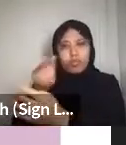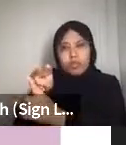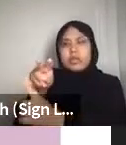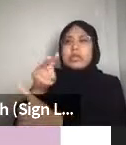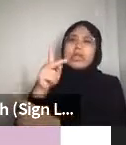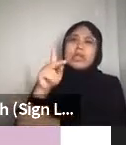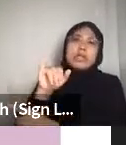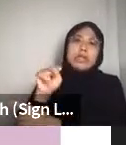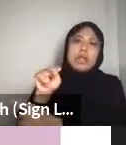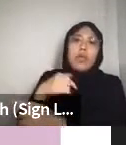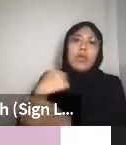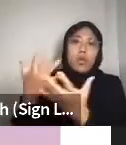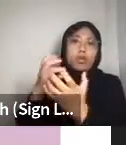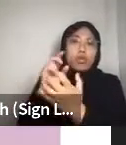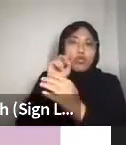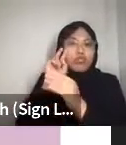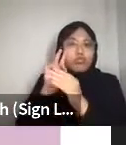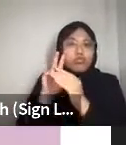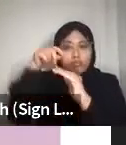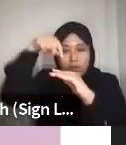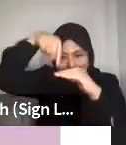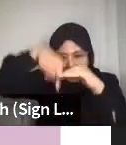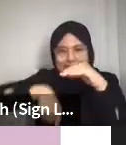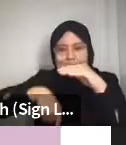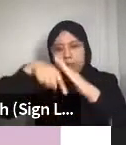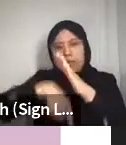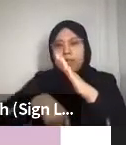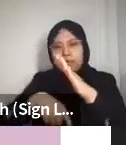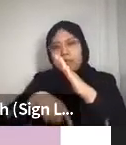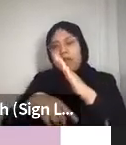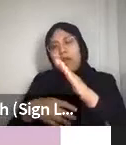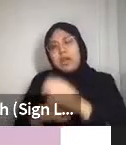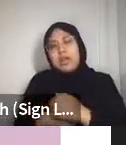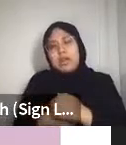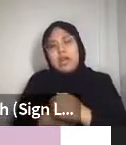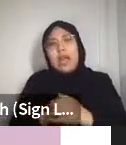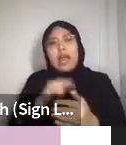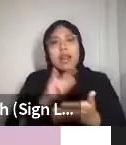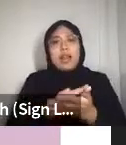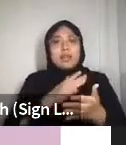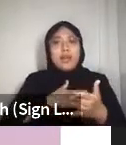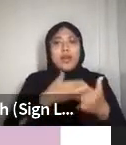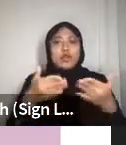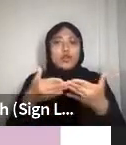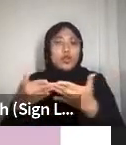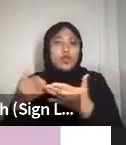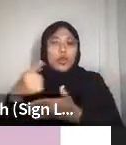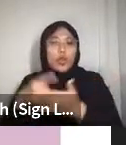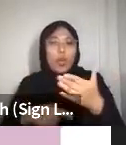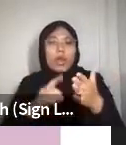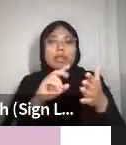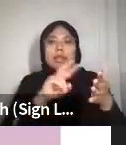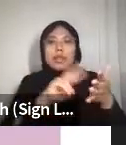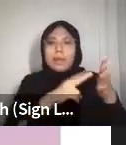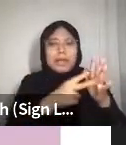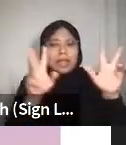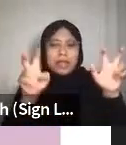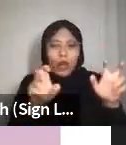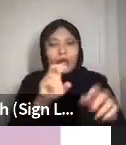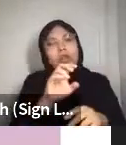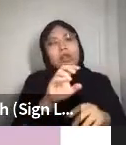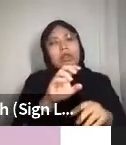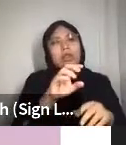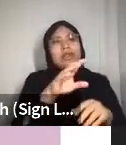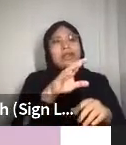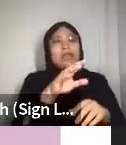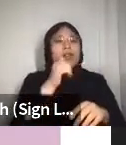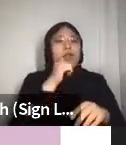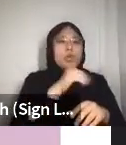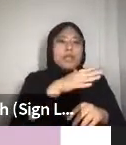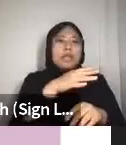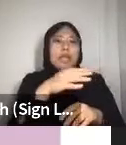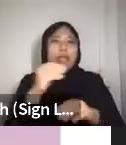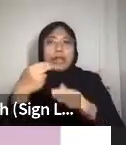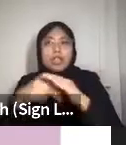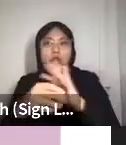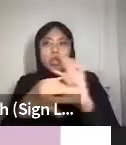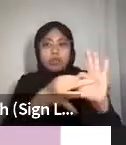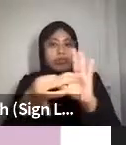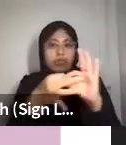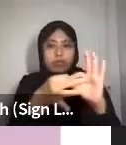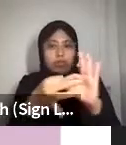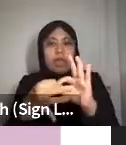That’s my introduction to what defines ecofeminism and how this is engaged with in Making Kin.